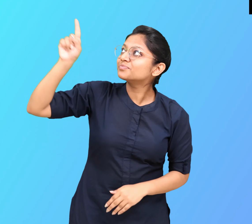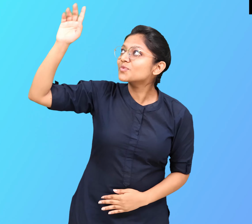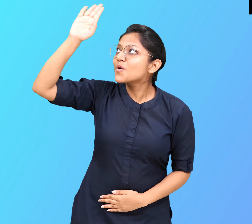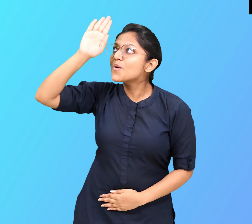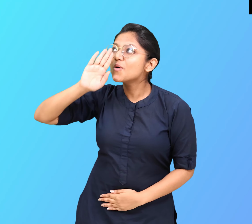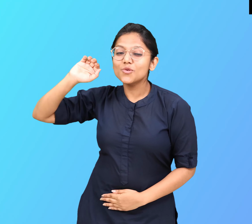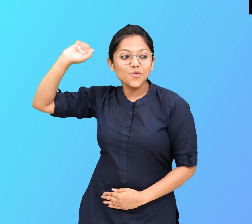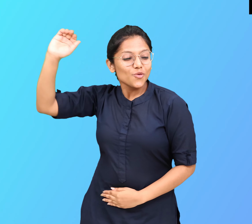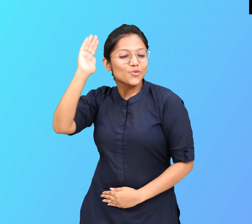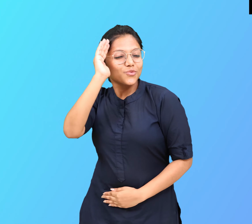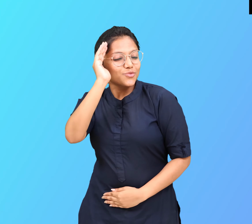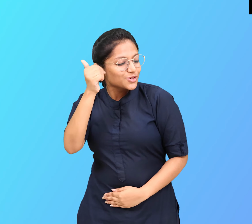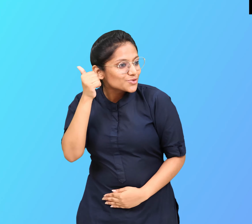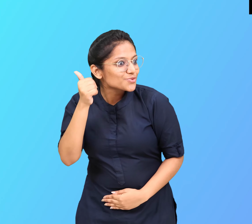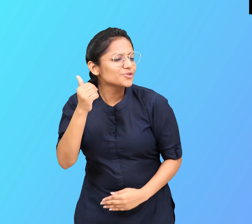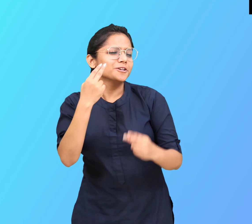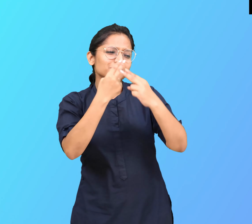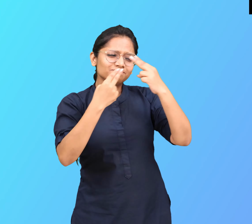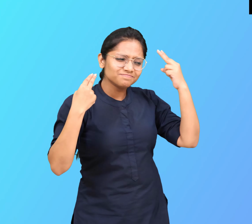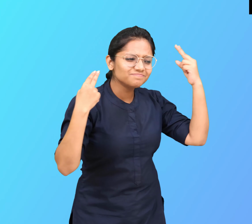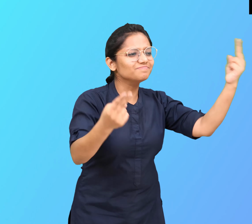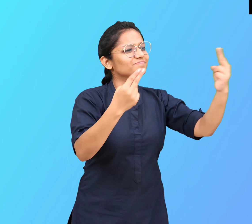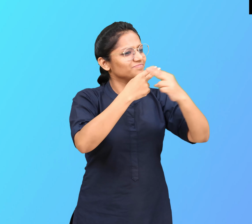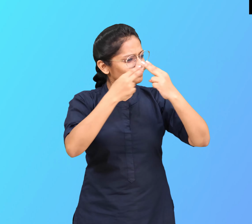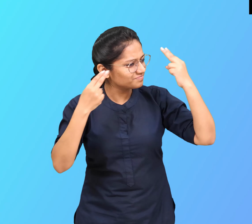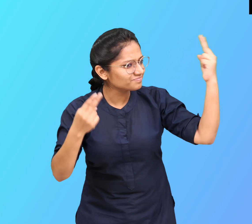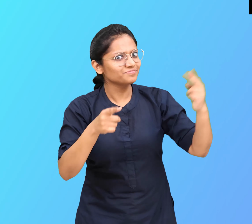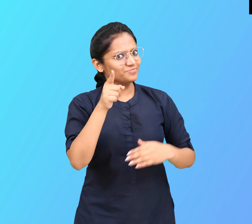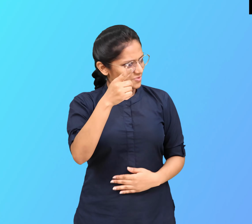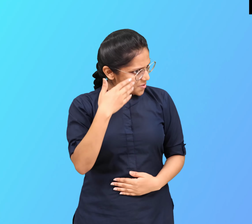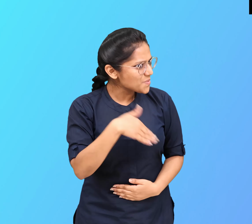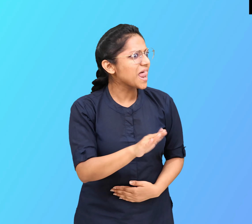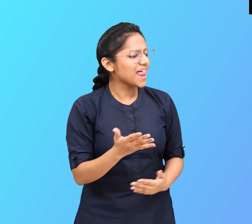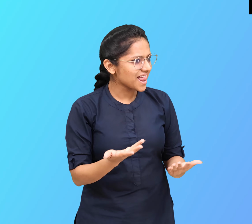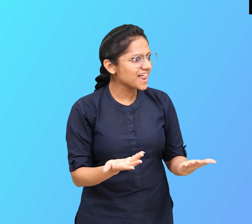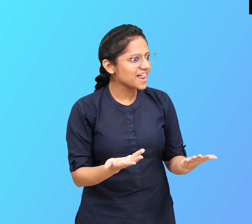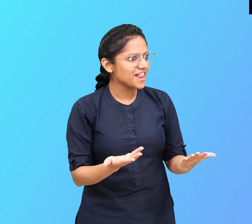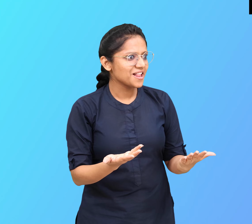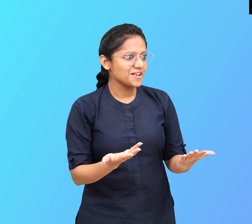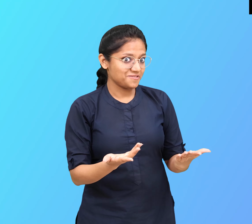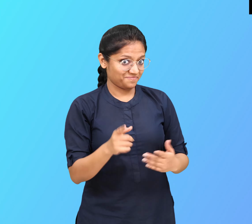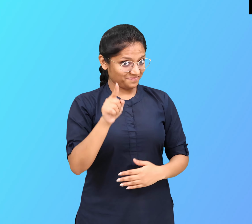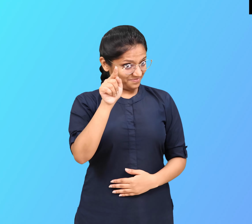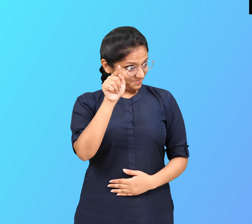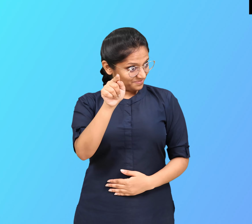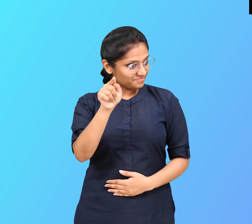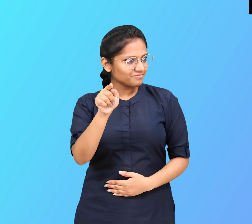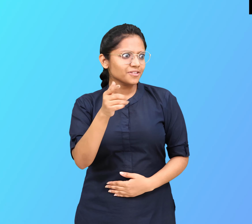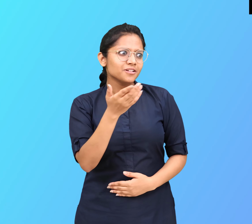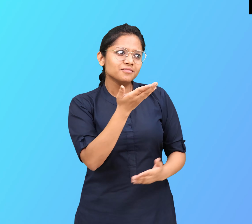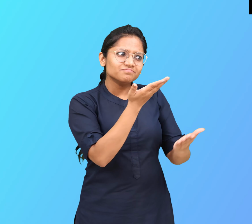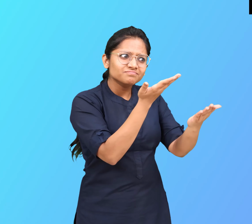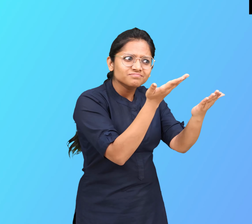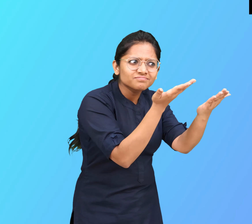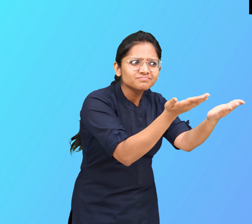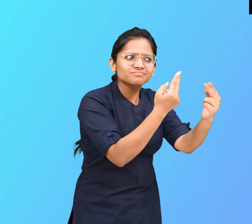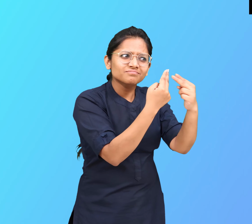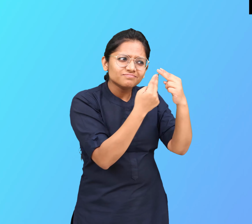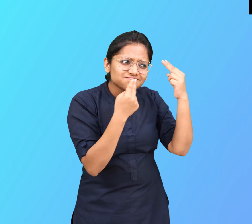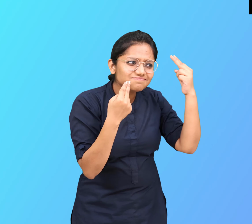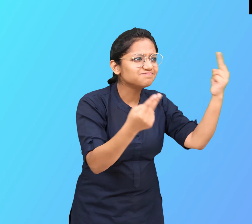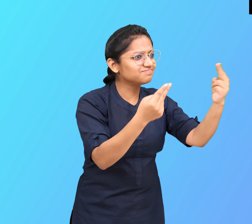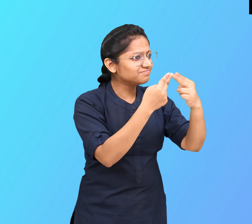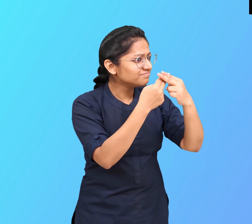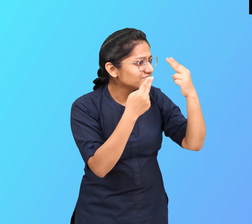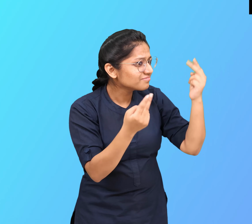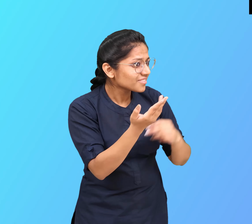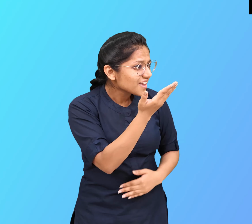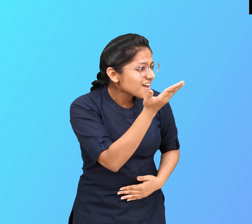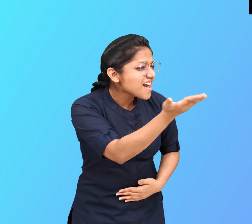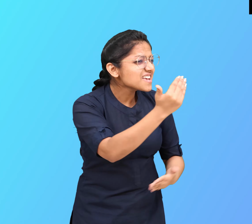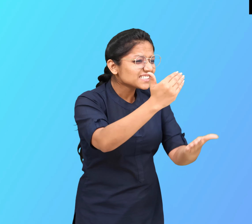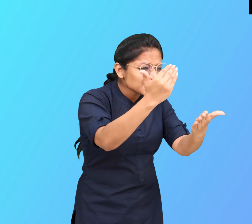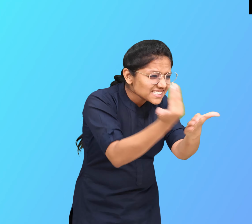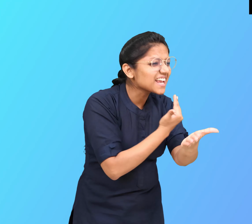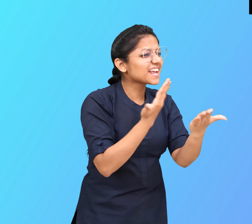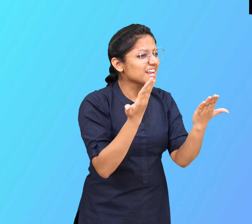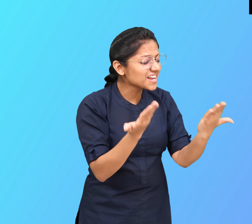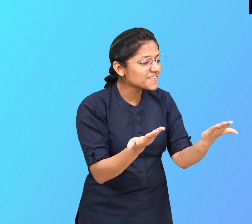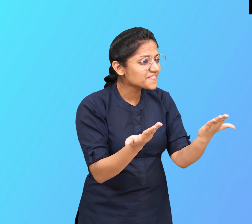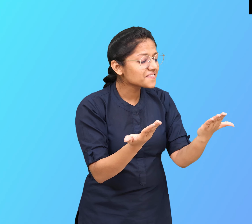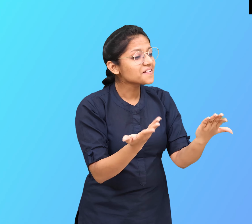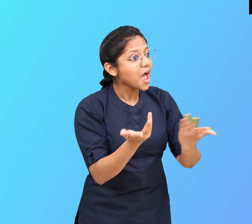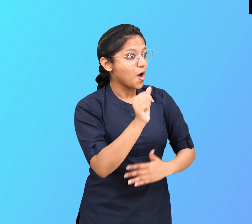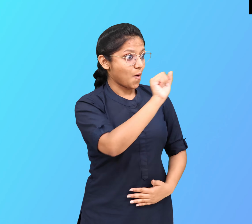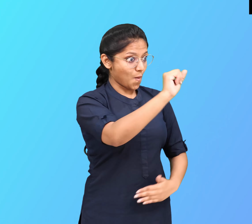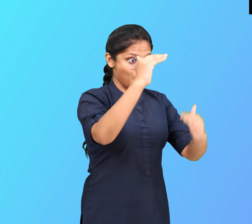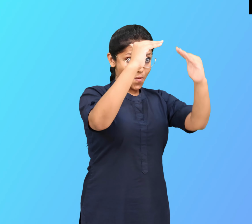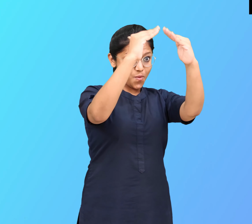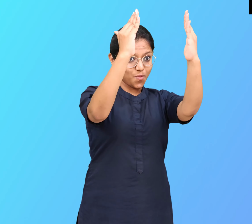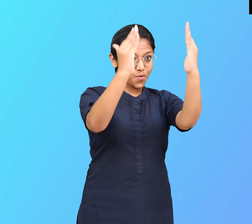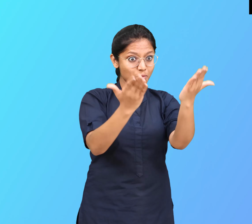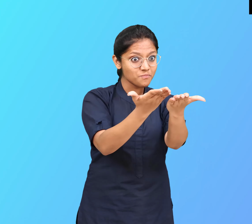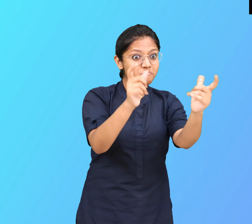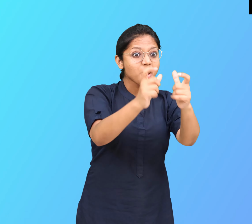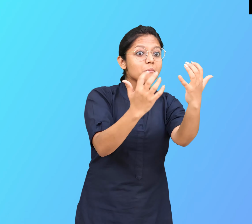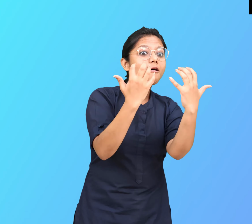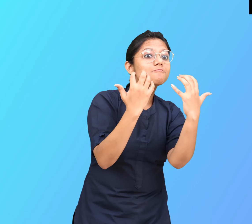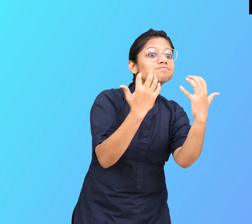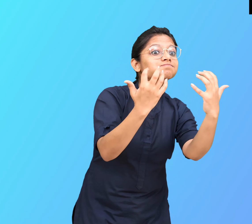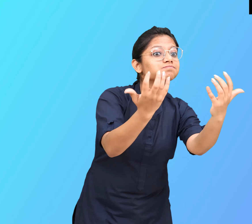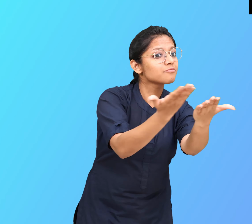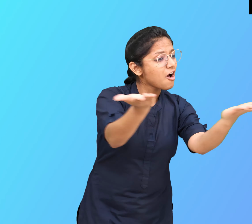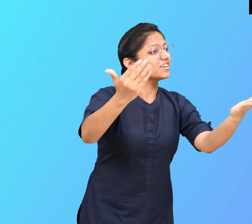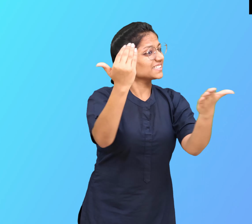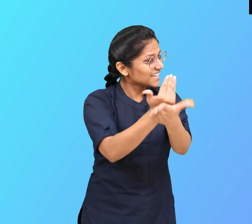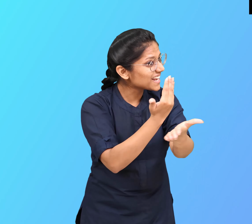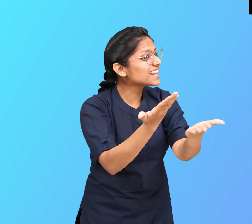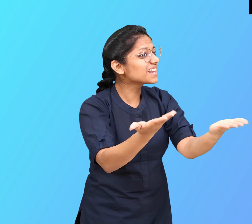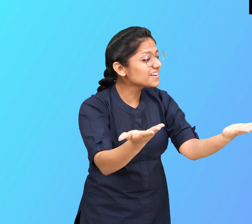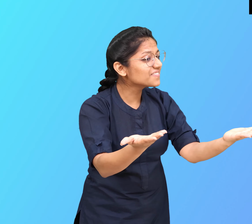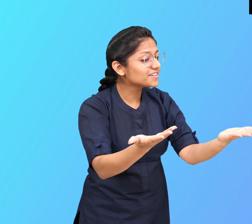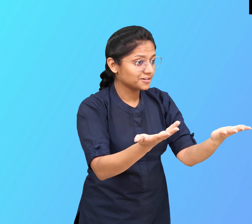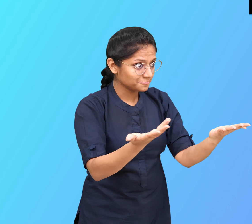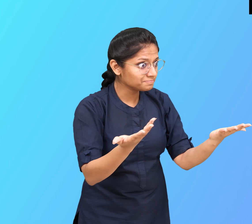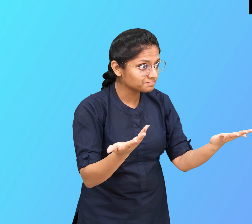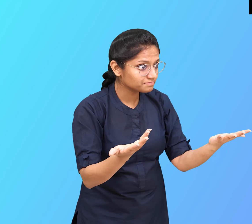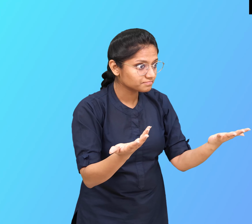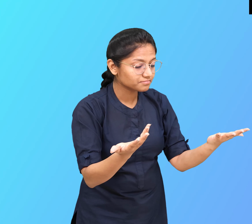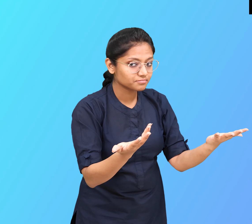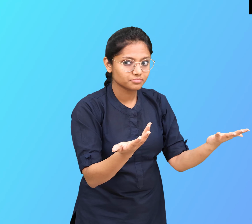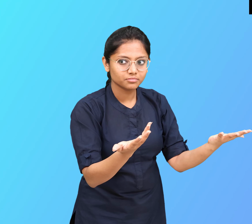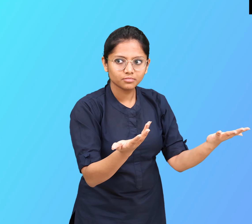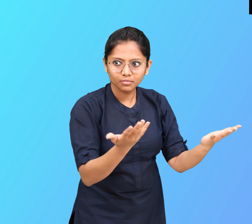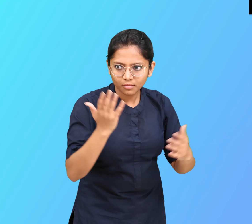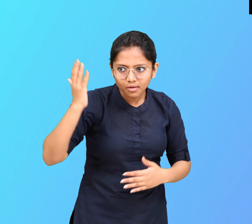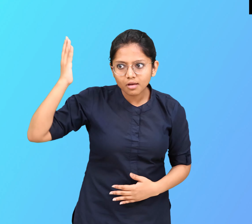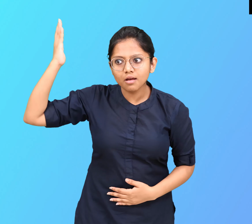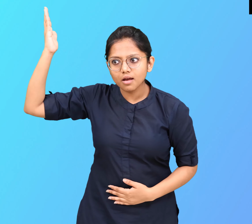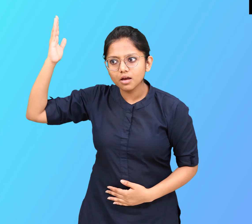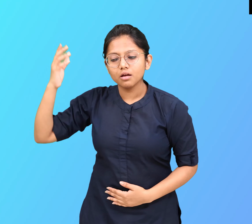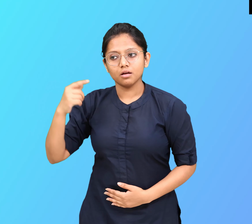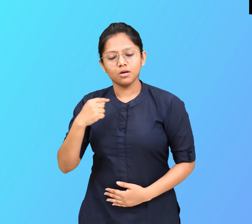He will speak to you, and the message he tells you will save you and everyone living in your house.’